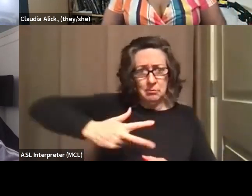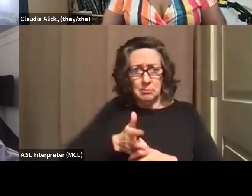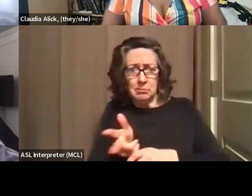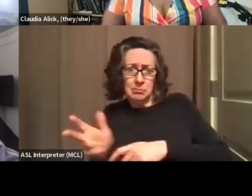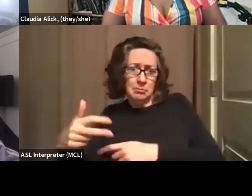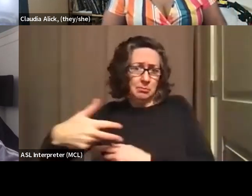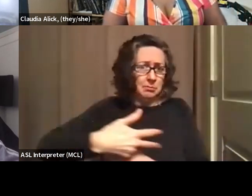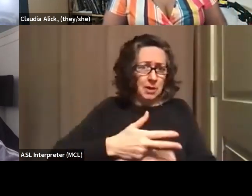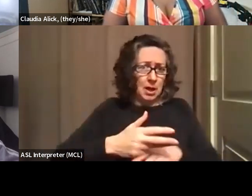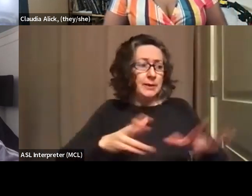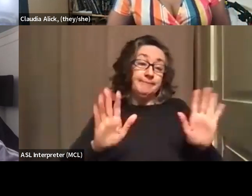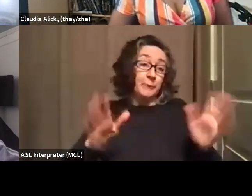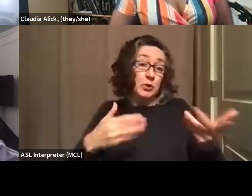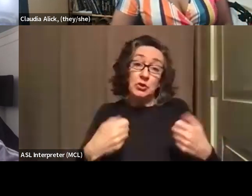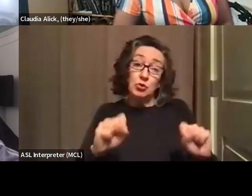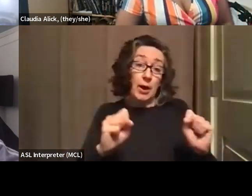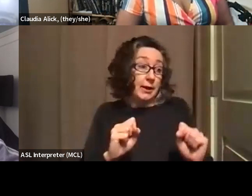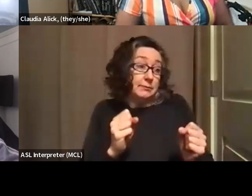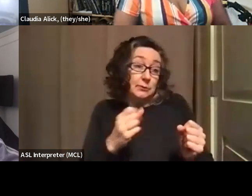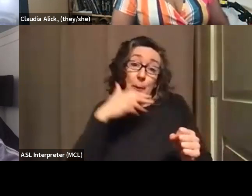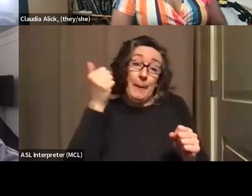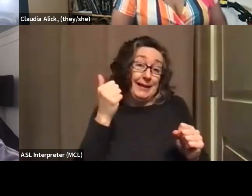just have to role with the punches sometimes.